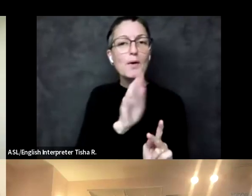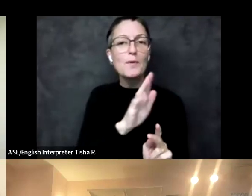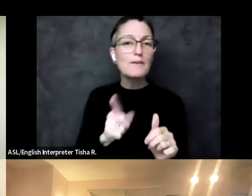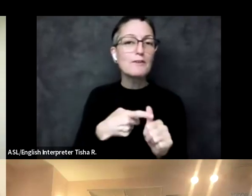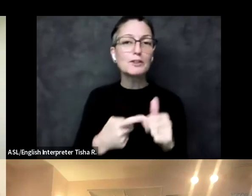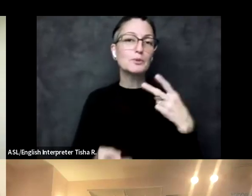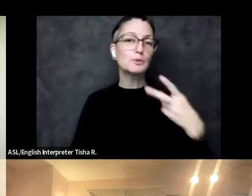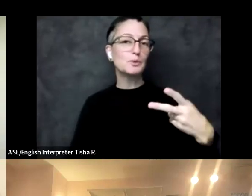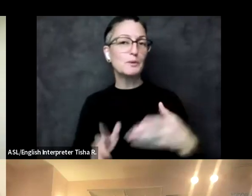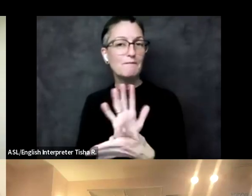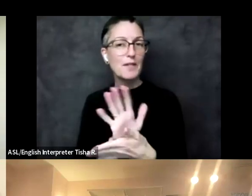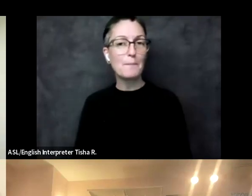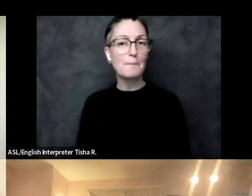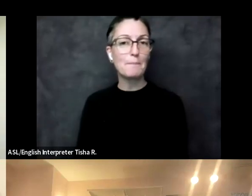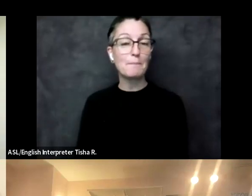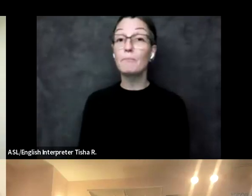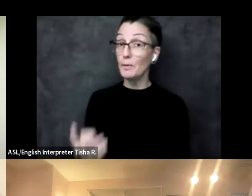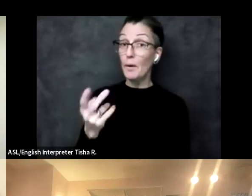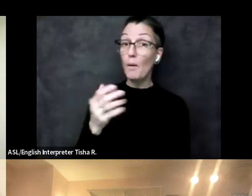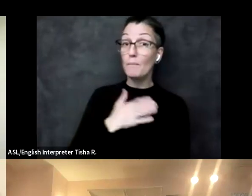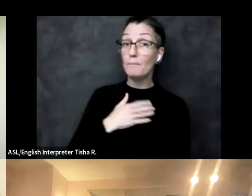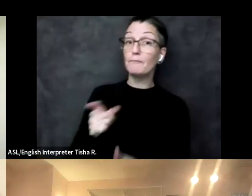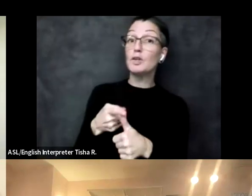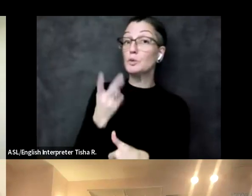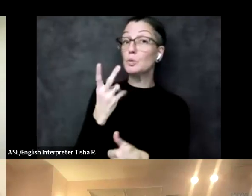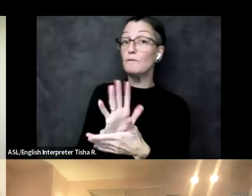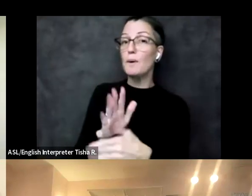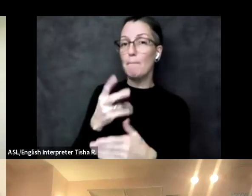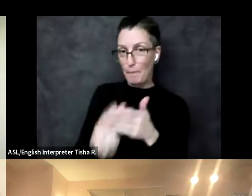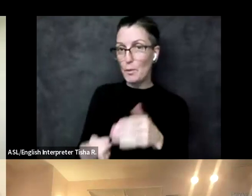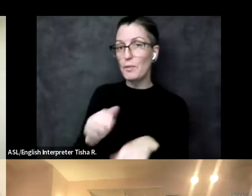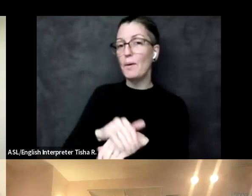It's, they’re both on Amazon, so you can find them, When They Walk